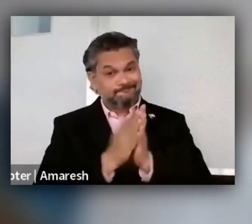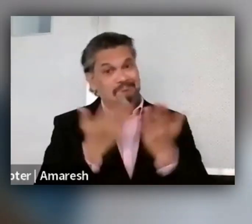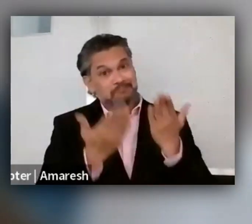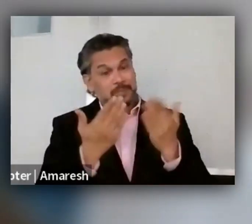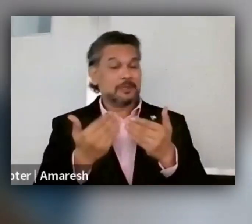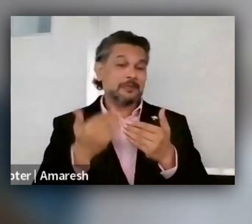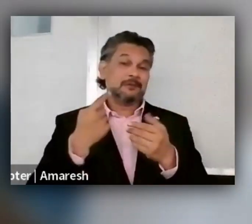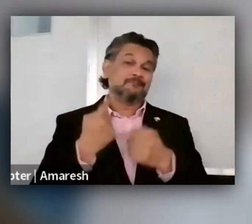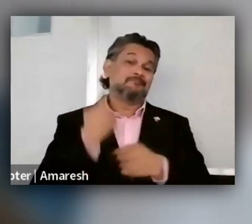app?